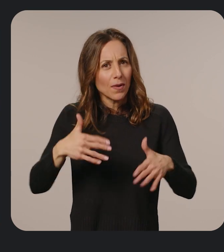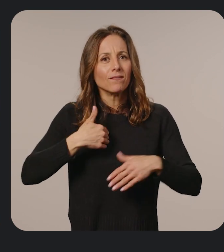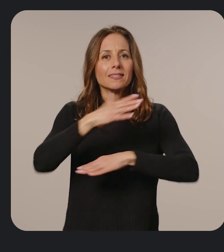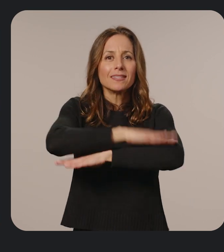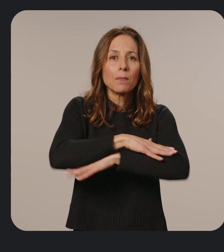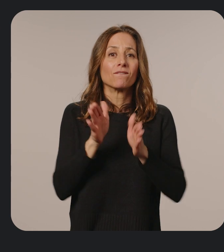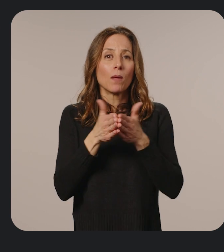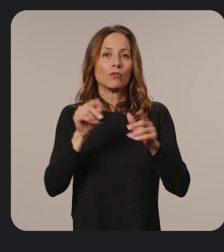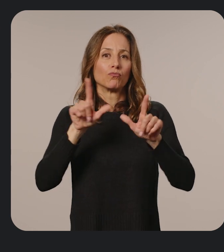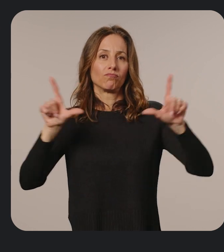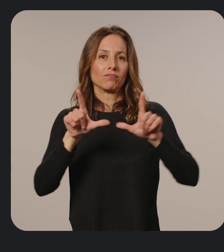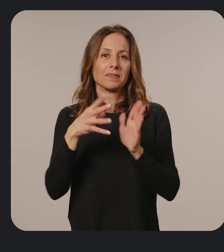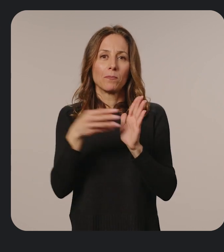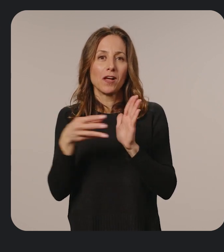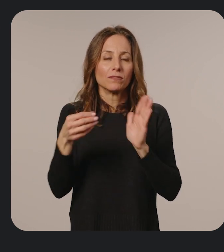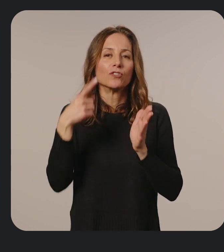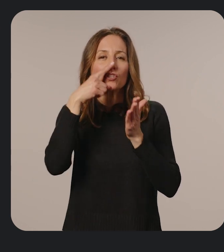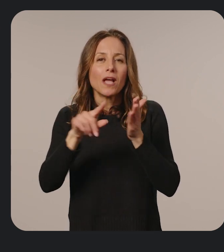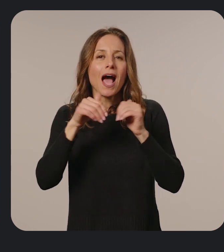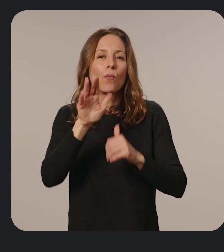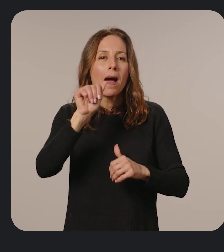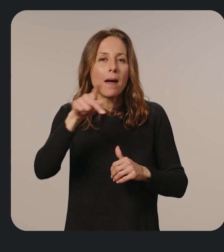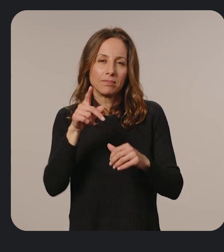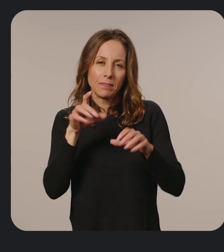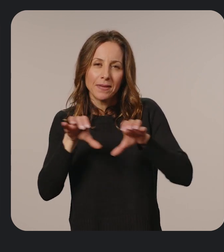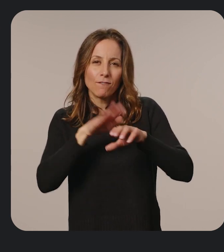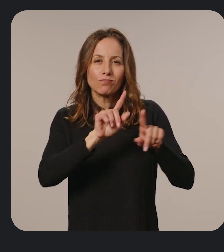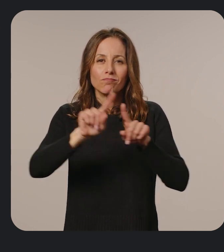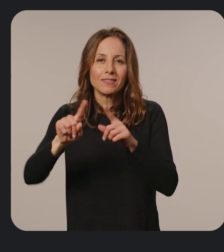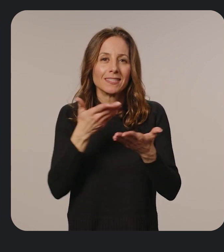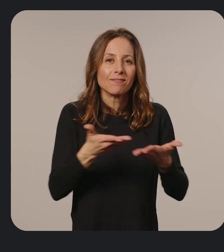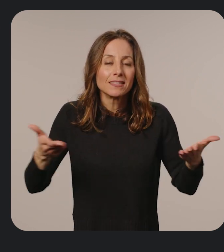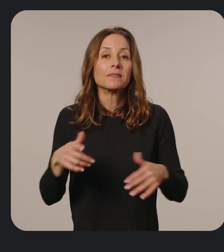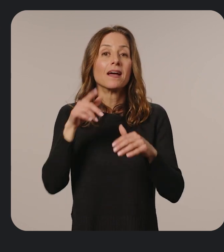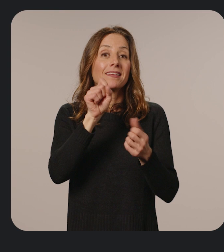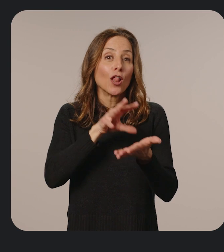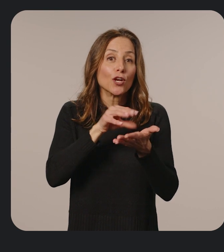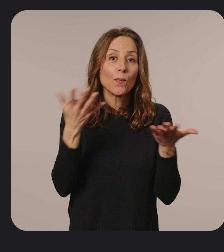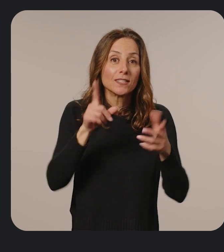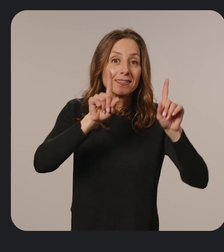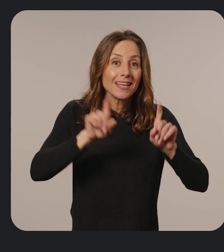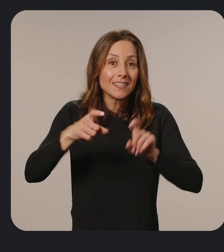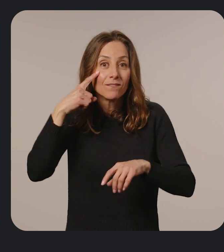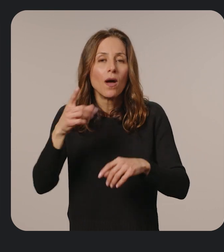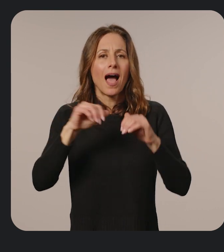Android Studio already has desktop, foldable, and resizable emulators for checking how your app currently behaves on multiple types of devices,